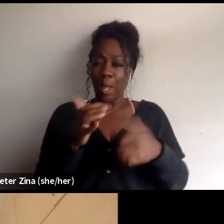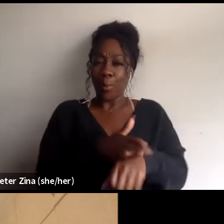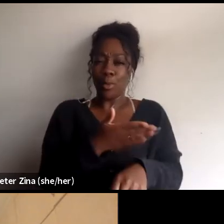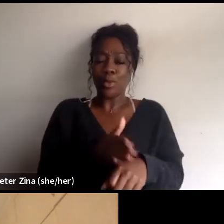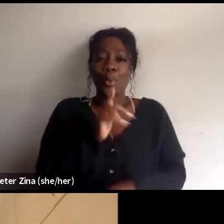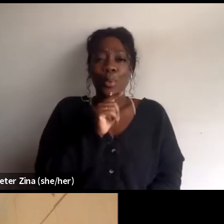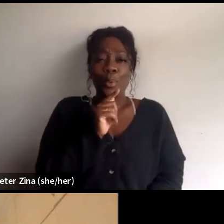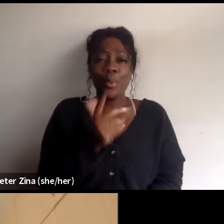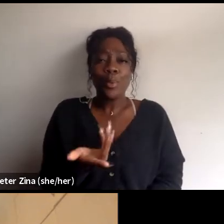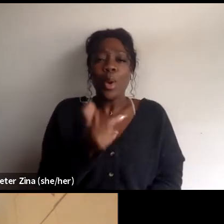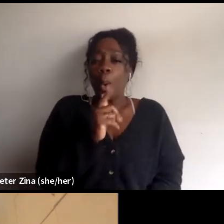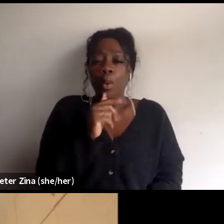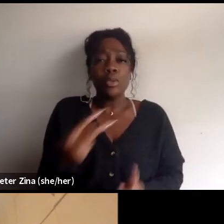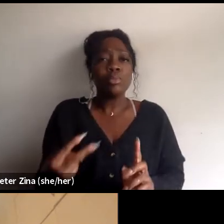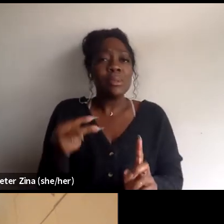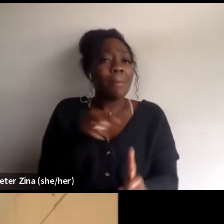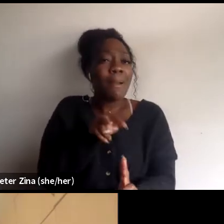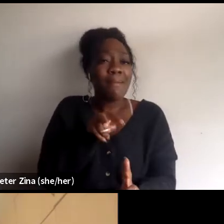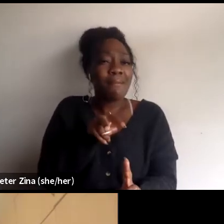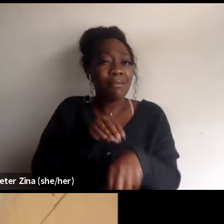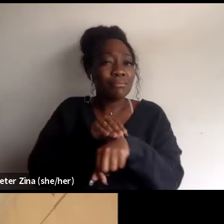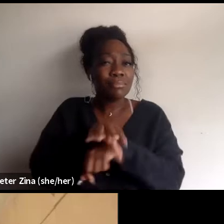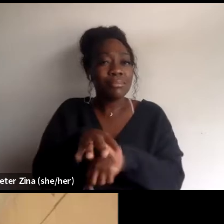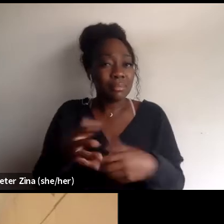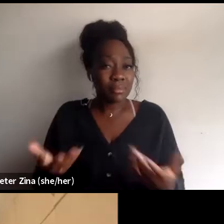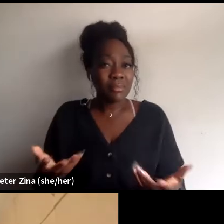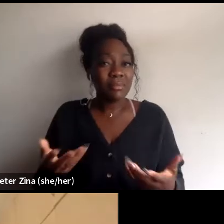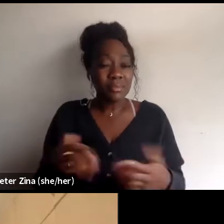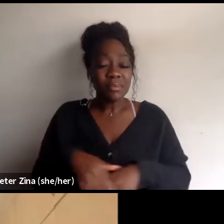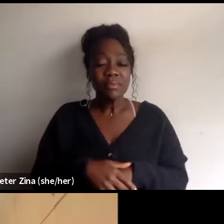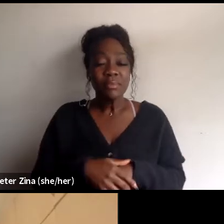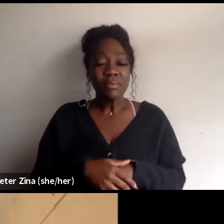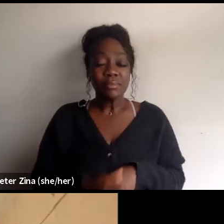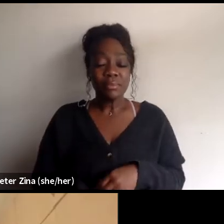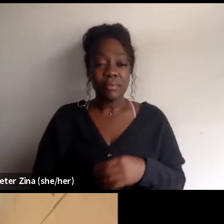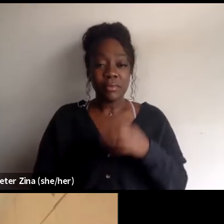And this there's a thing (audio glitch)